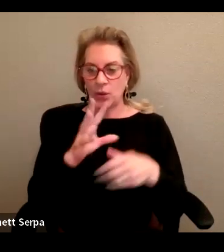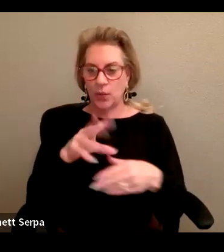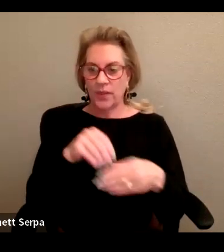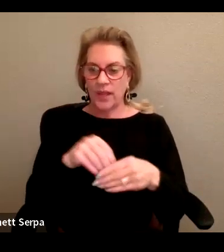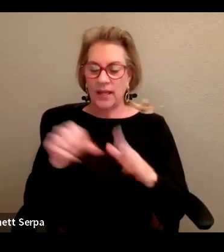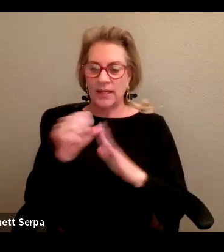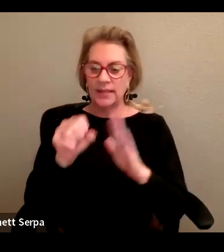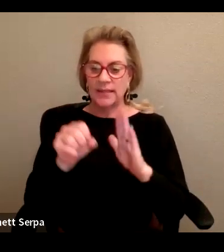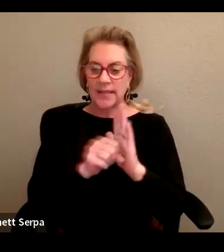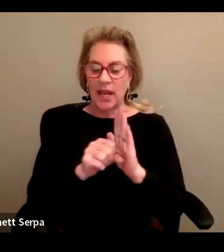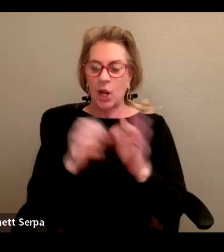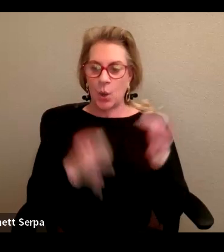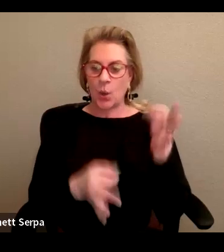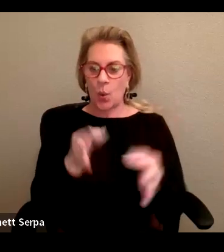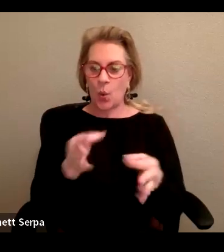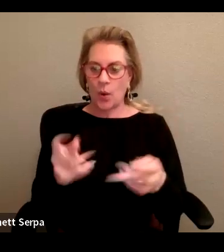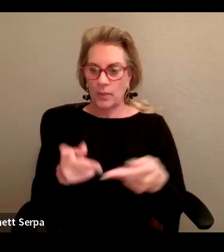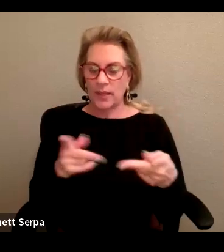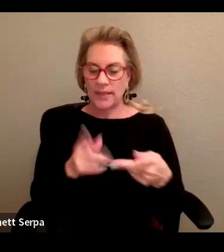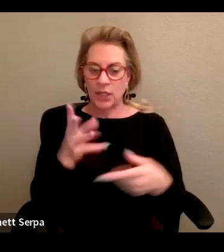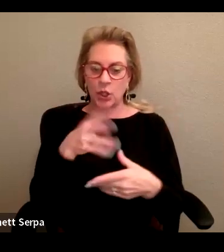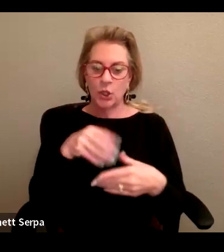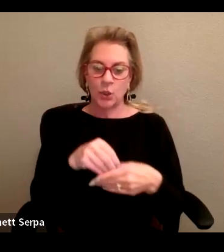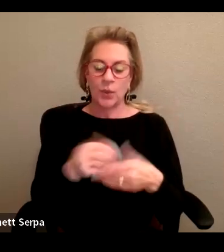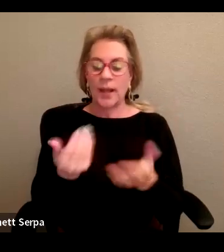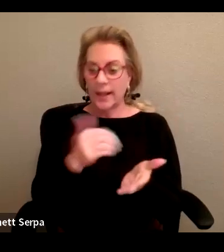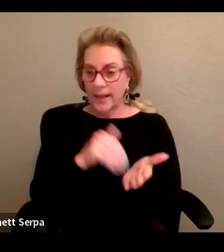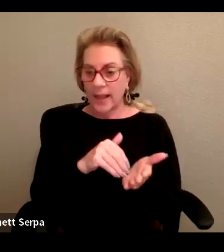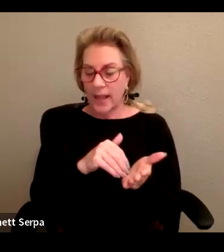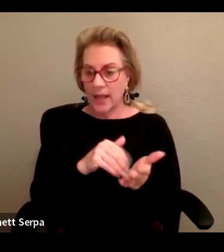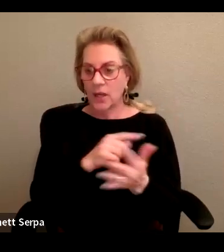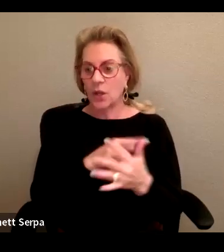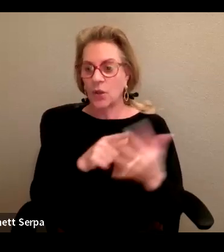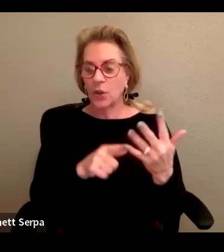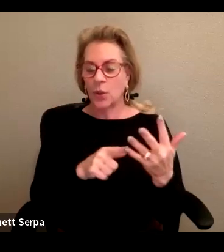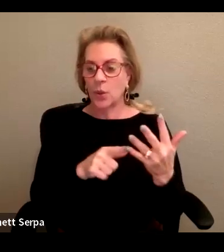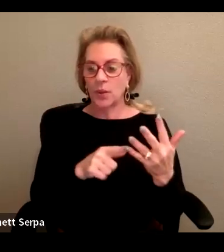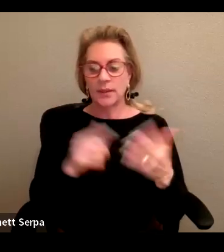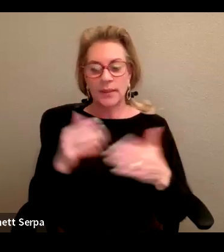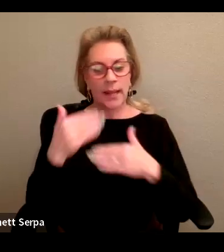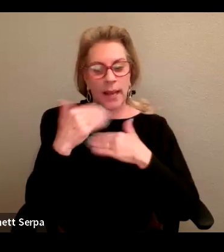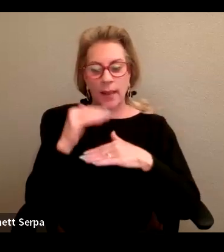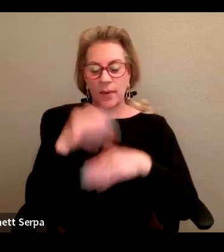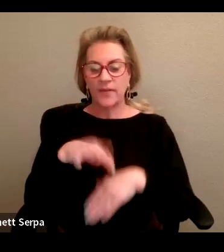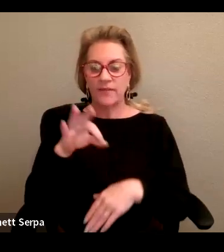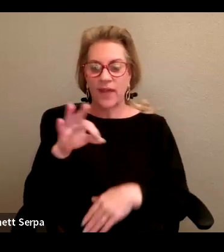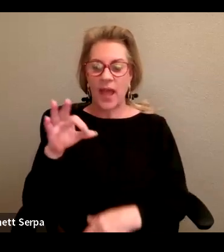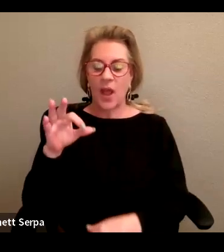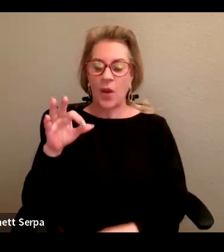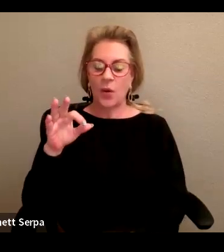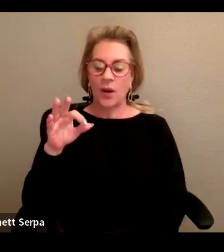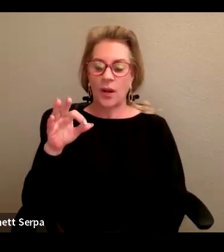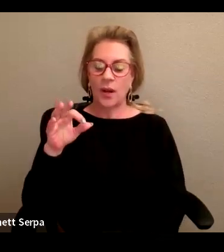facilities this includes again those uh limitations found under assembly Bill 450